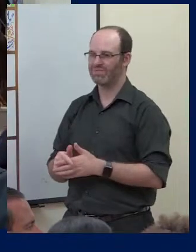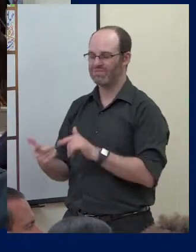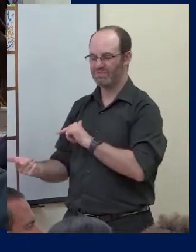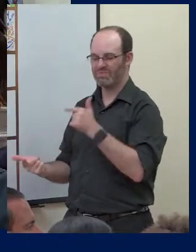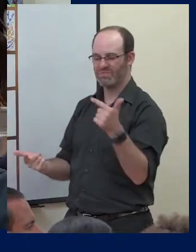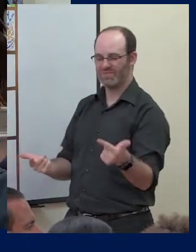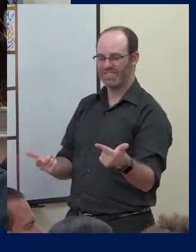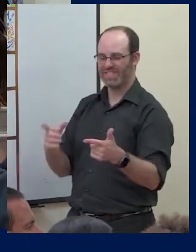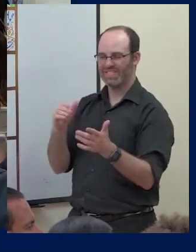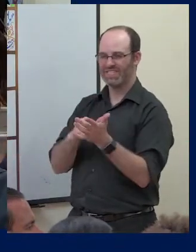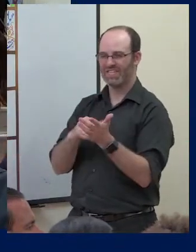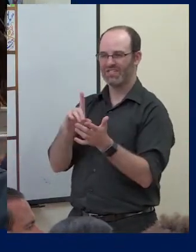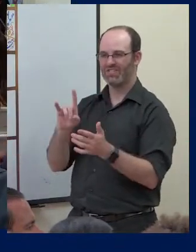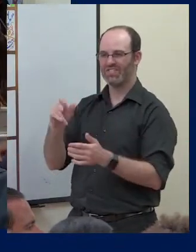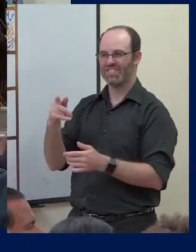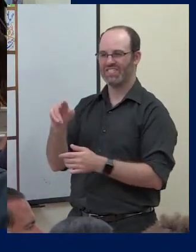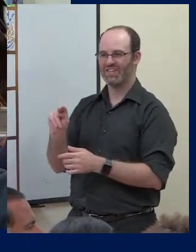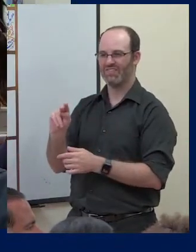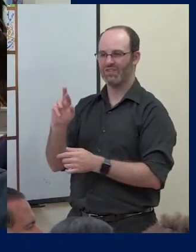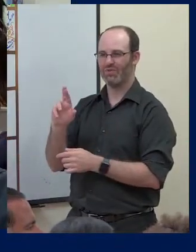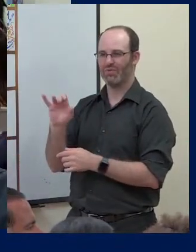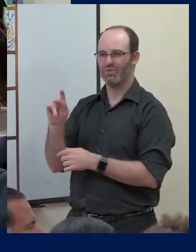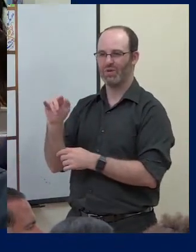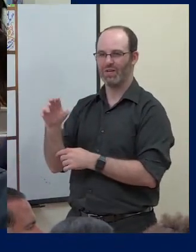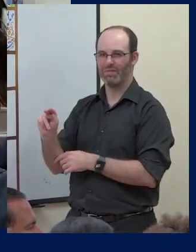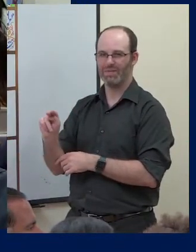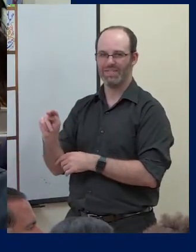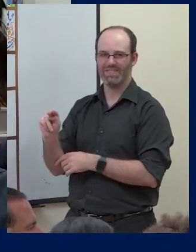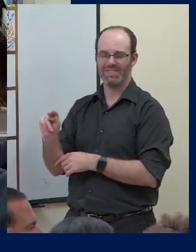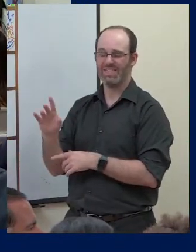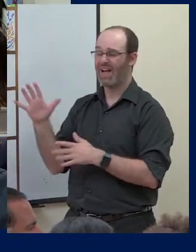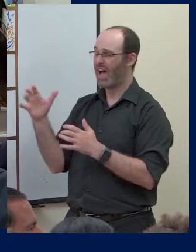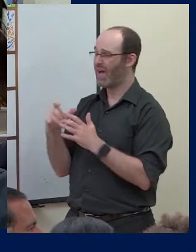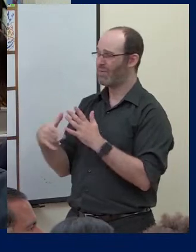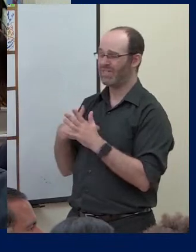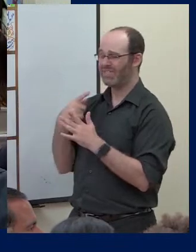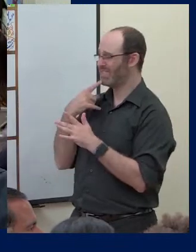I just would like to echo a lot of that as well.